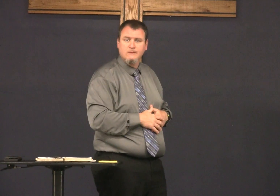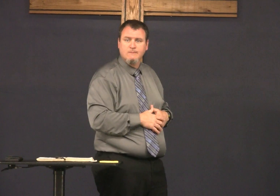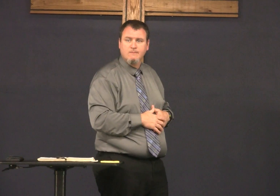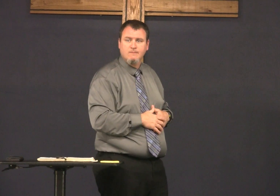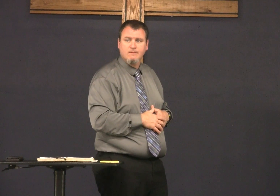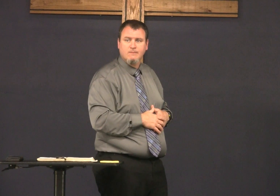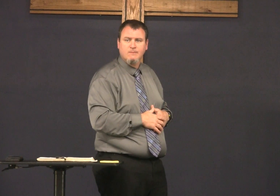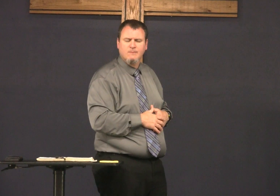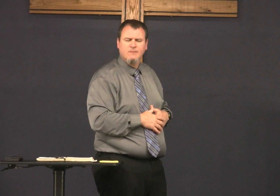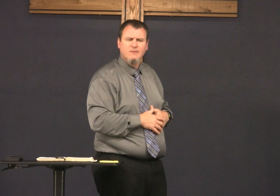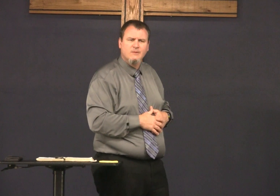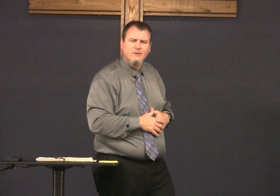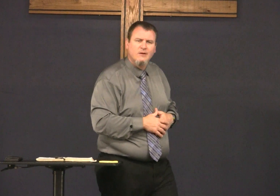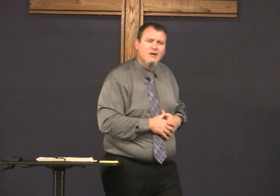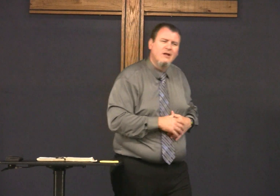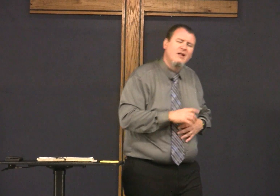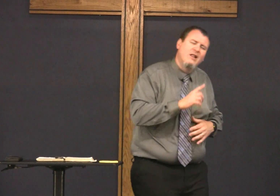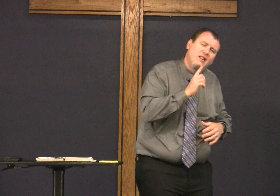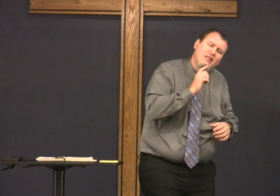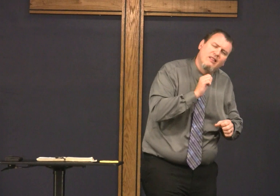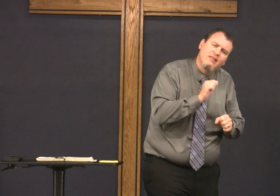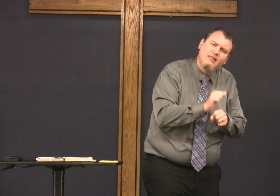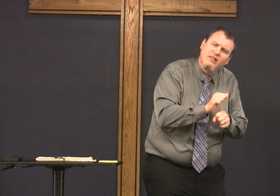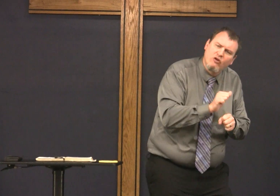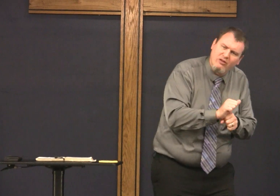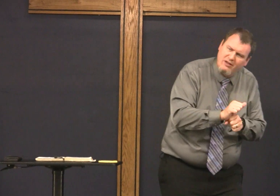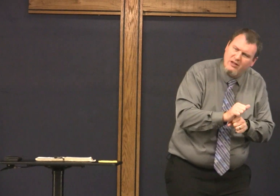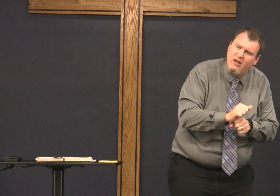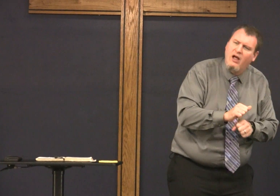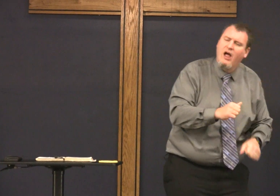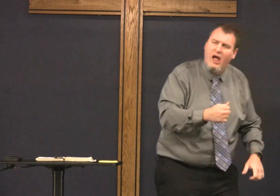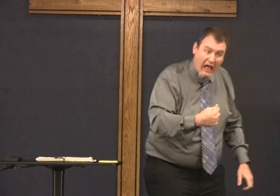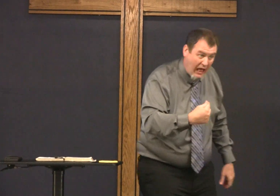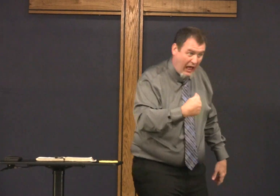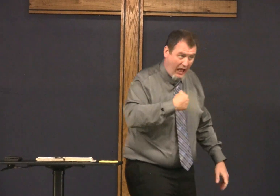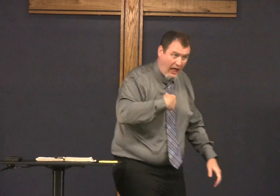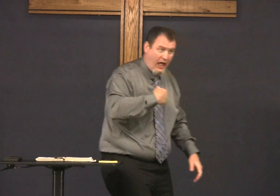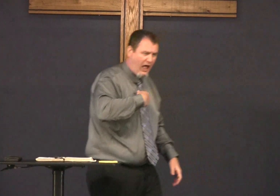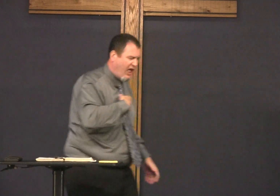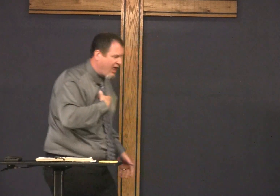I will go with you I will accept that I will become that sacrifice